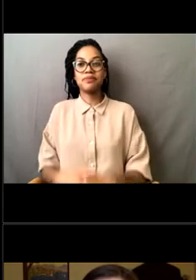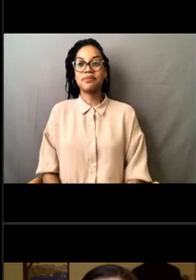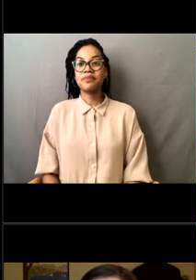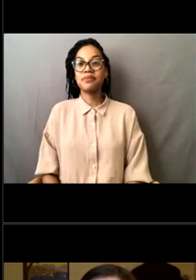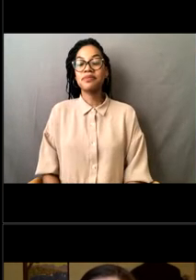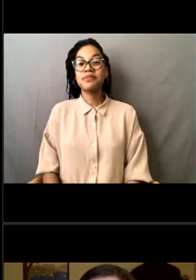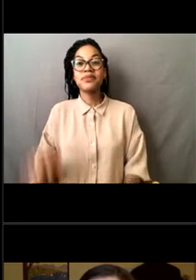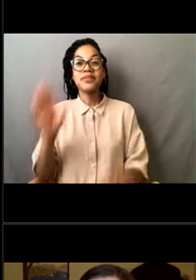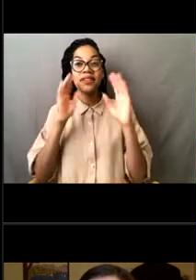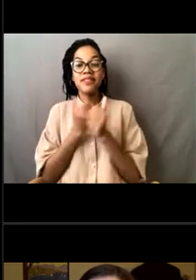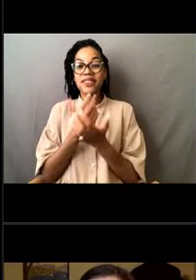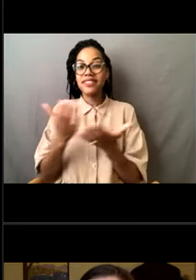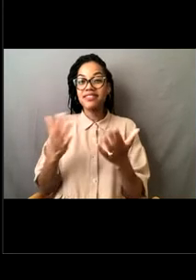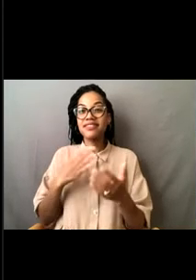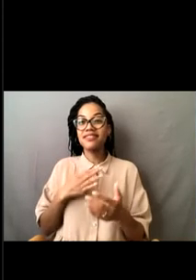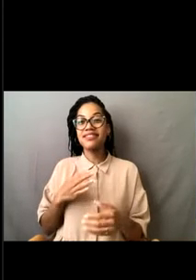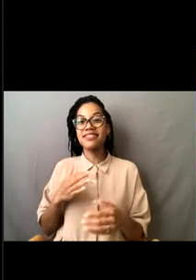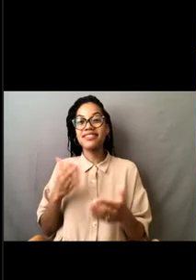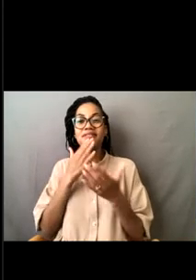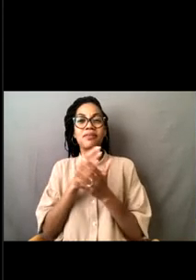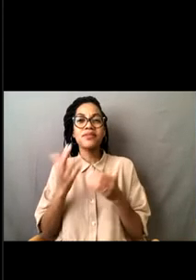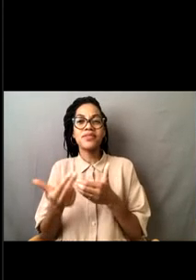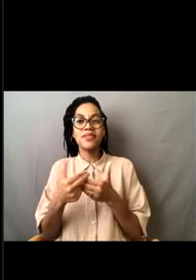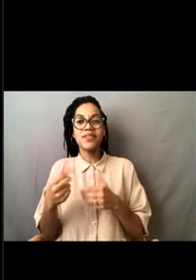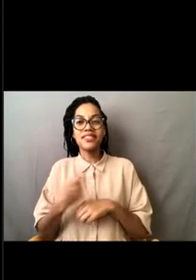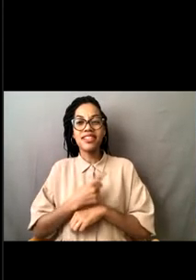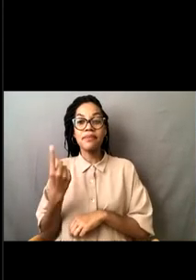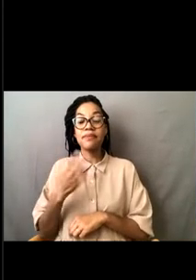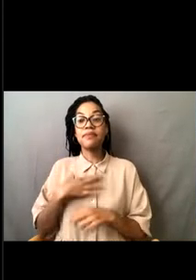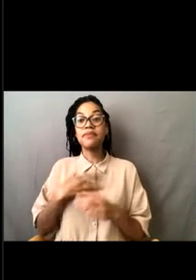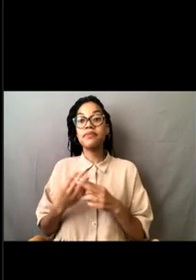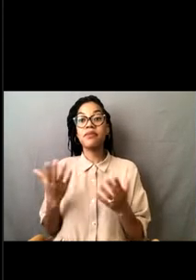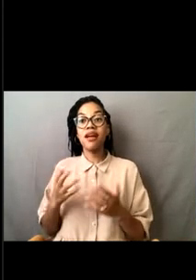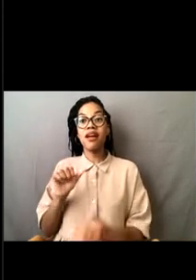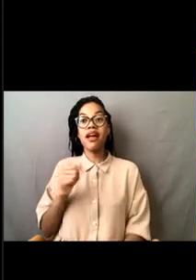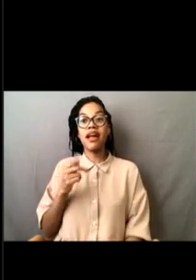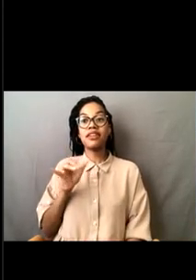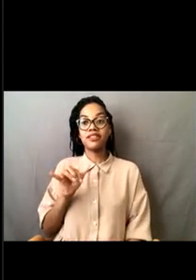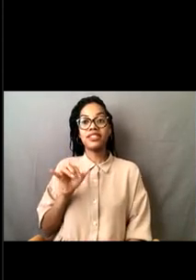Hey everyone, thanks for joining us today. So my name is Ashley Eaton, my pronouns are she/her,